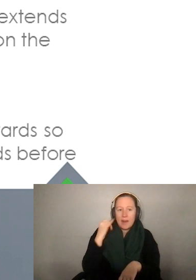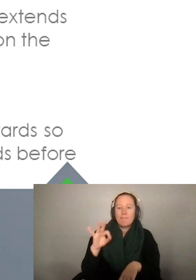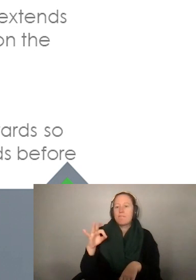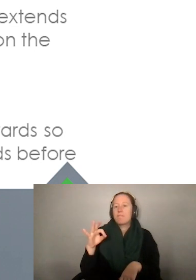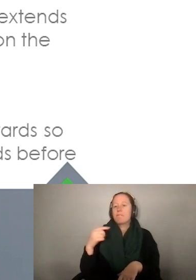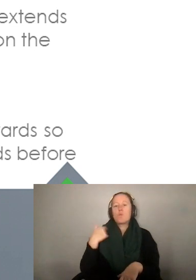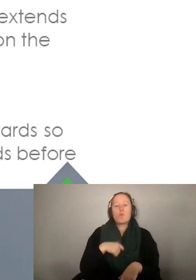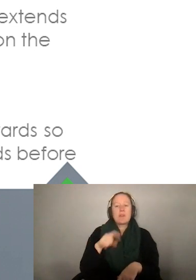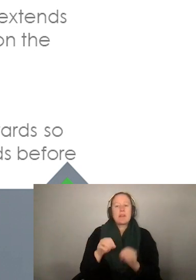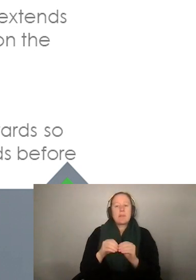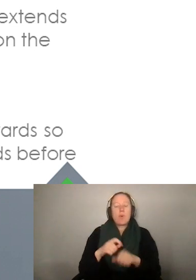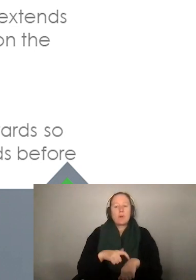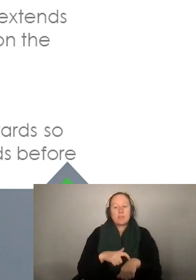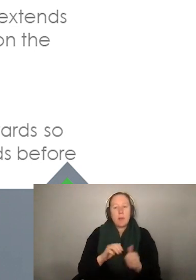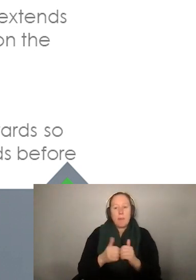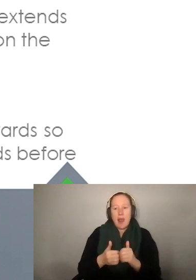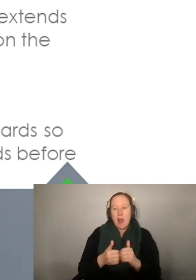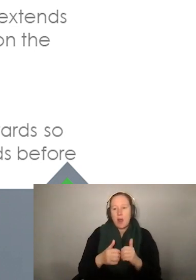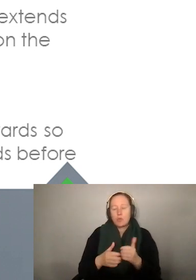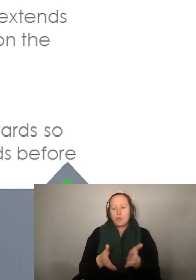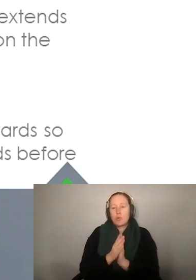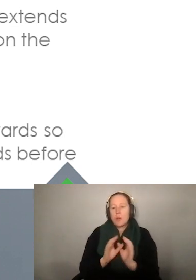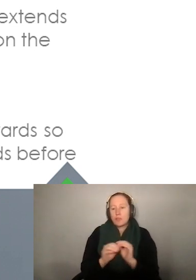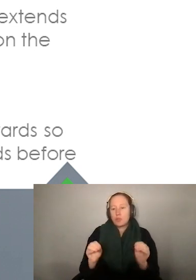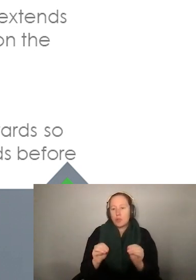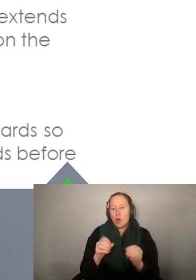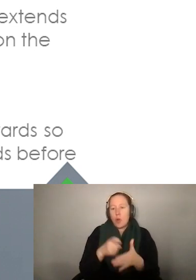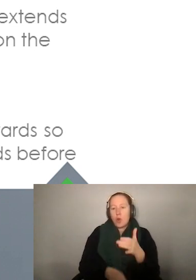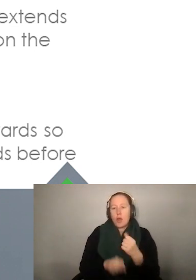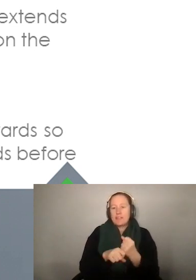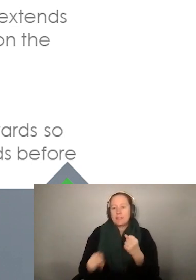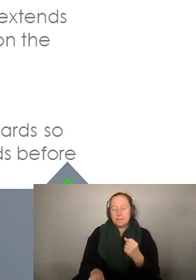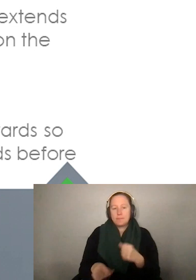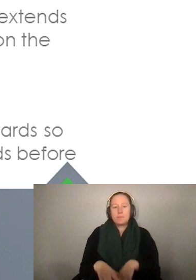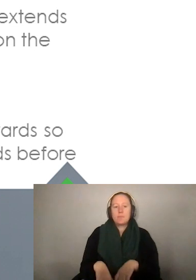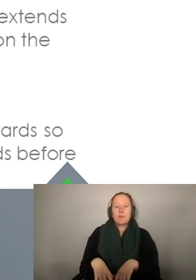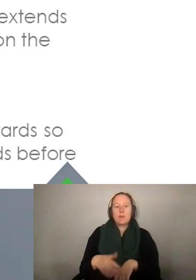how can I request a no cost extension? These discussions are best had with your grant official,